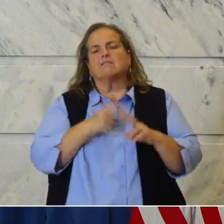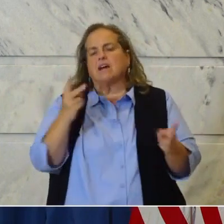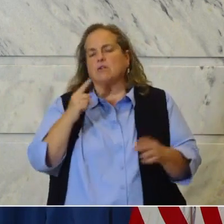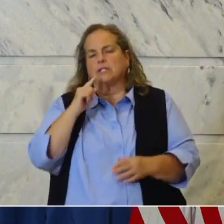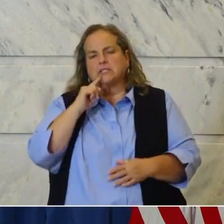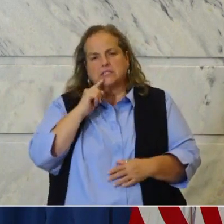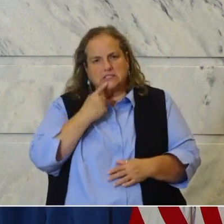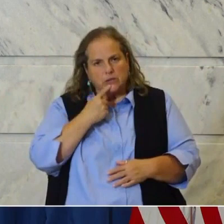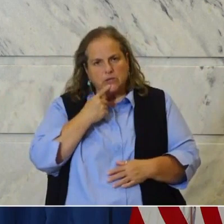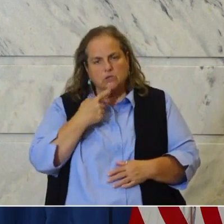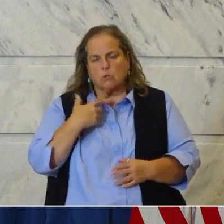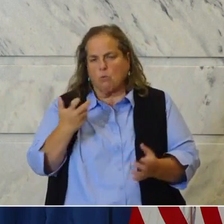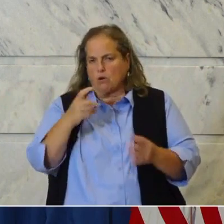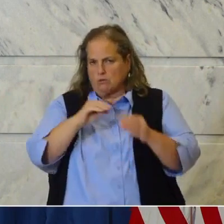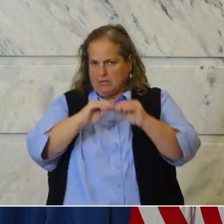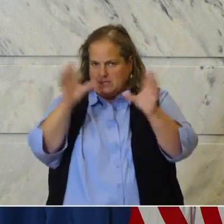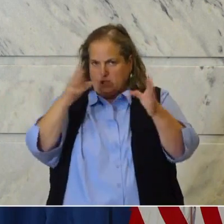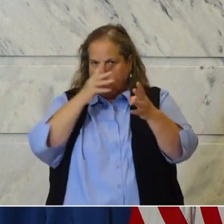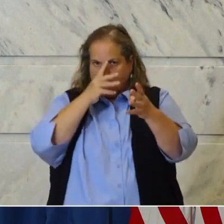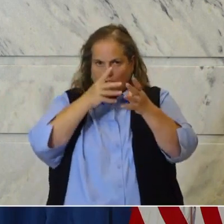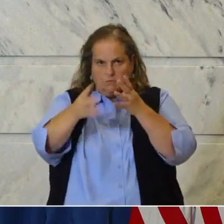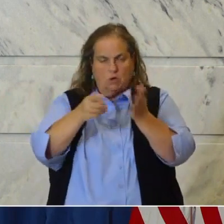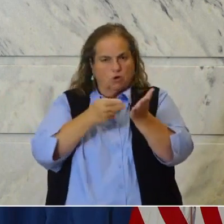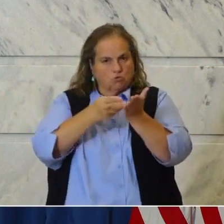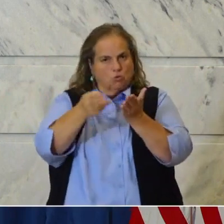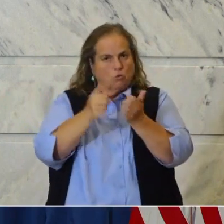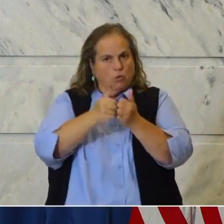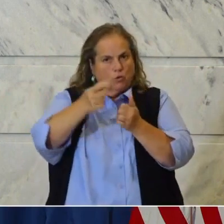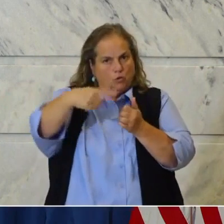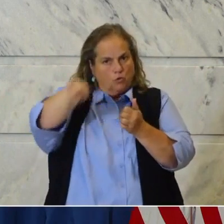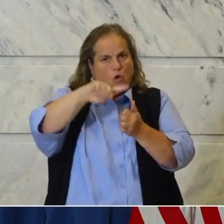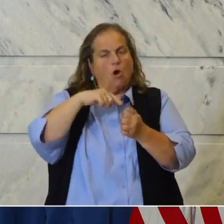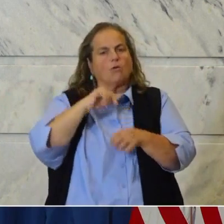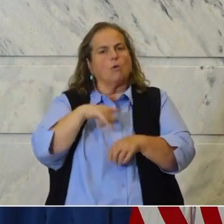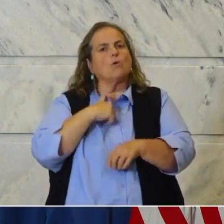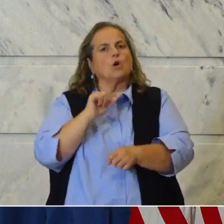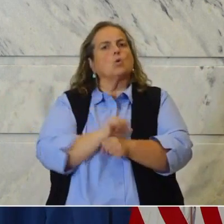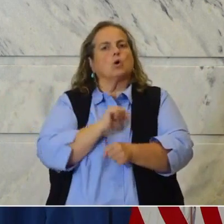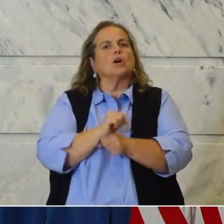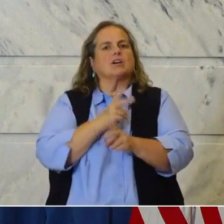about it and let you know that we're working very, very hard to address it.